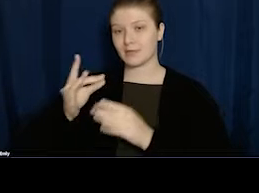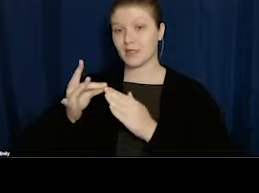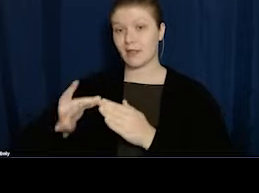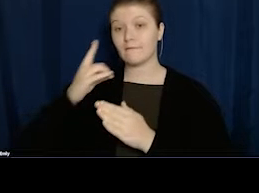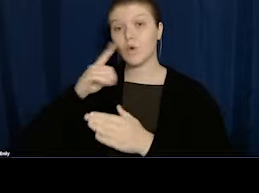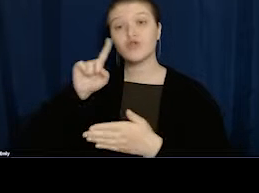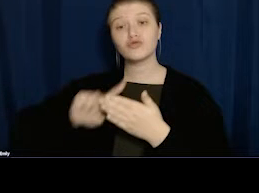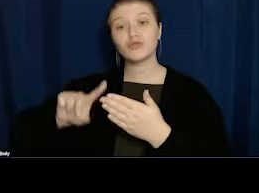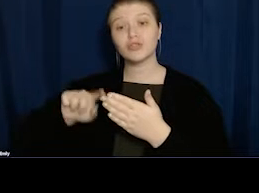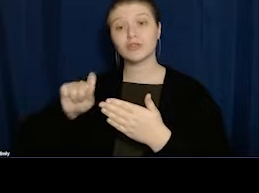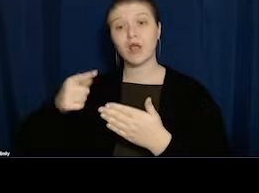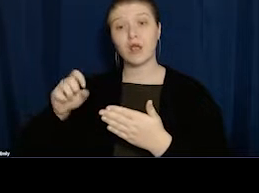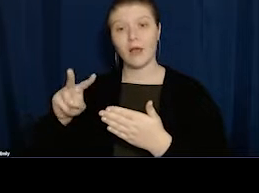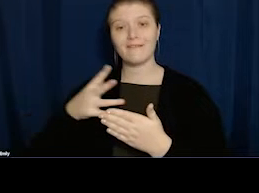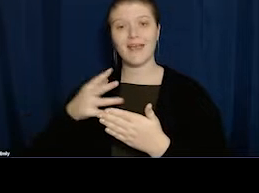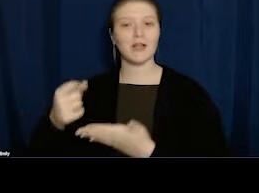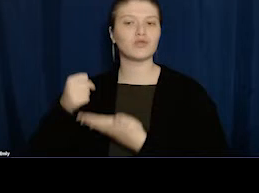and the Grants.gov integration with NSF.